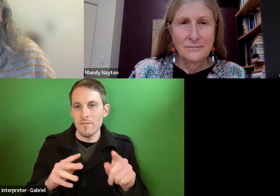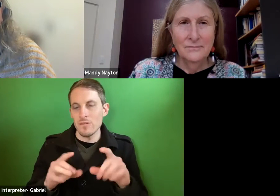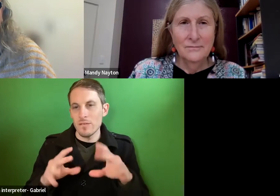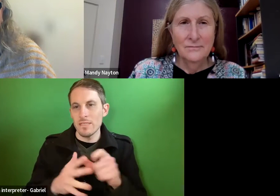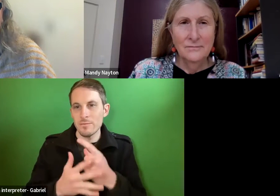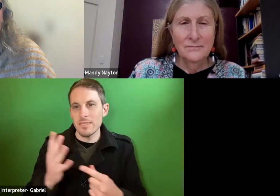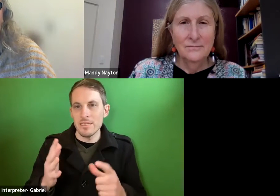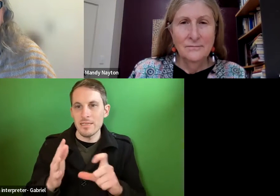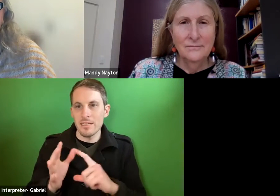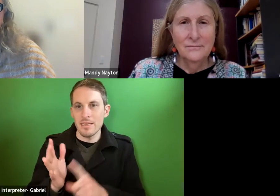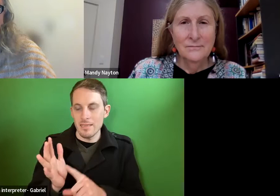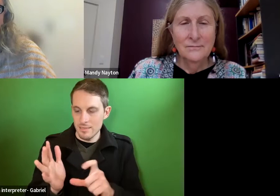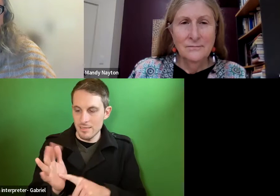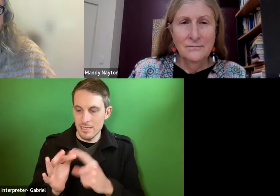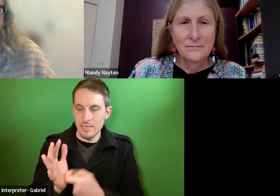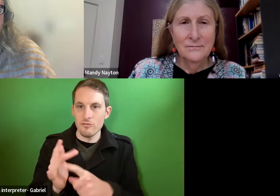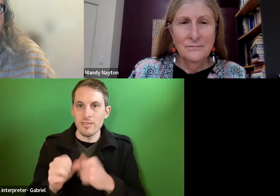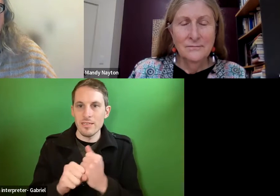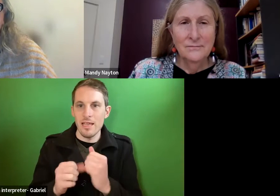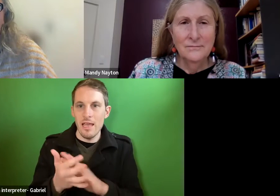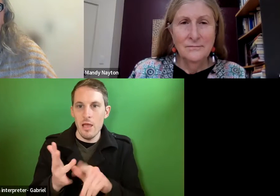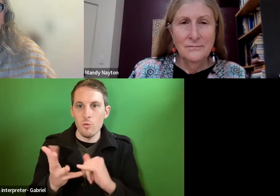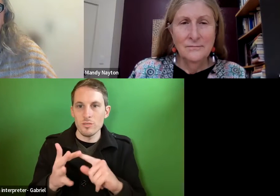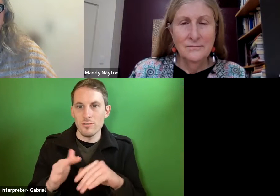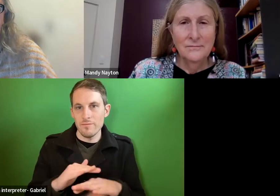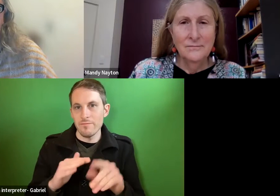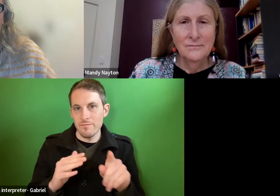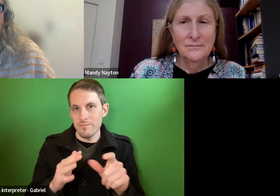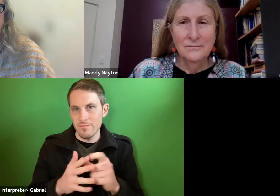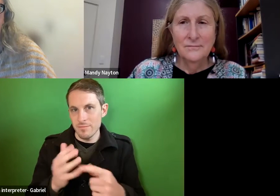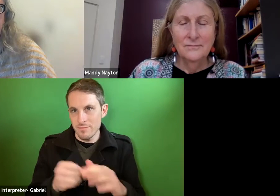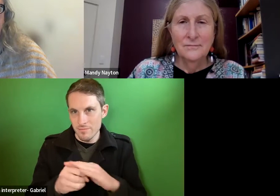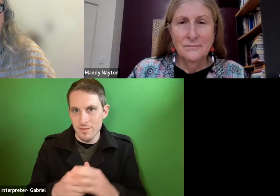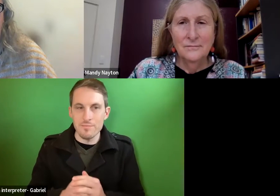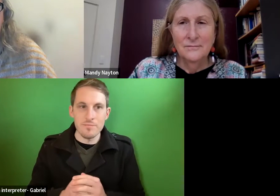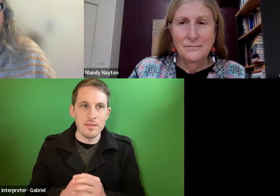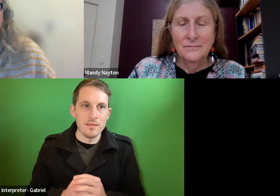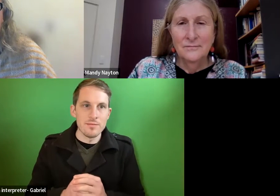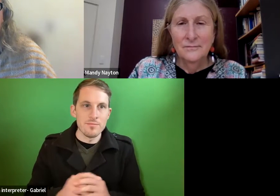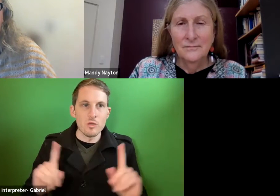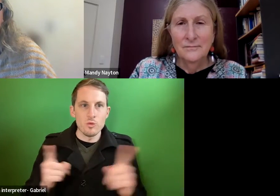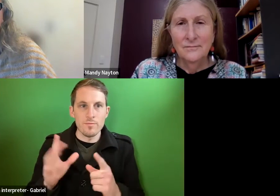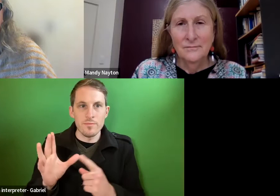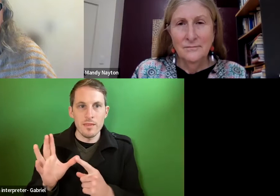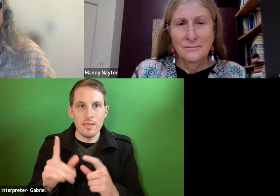and Training. ADCET for short. This webinar is being live captioned and to activate the captions,